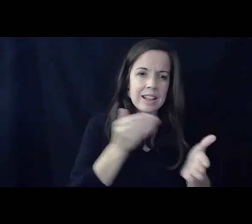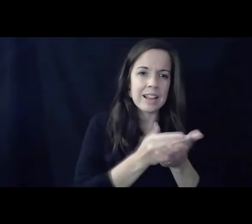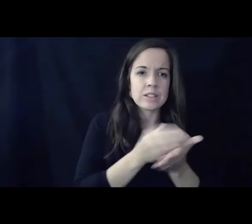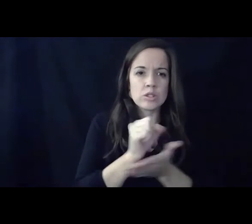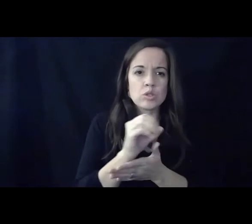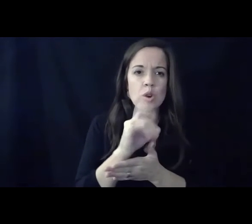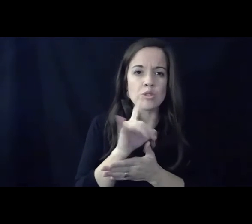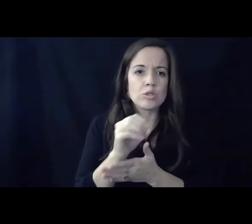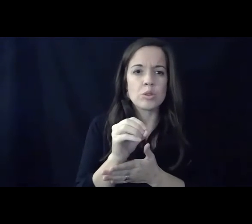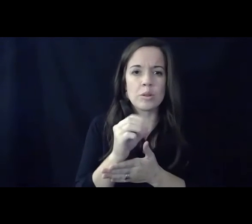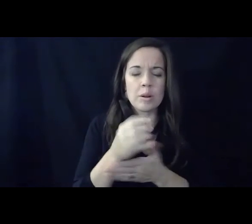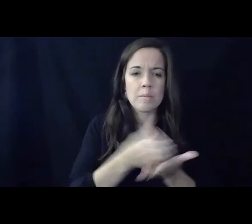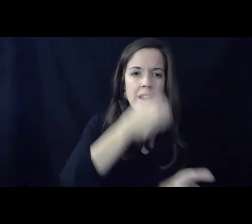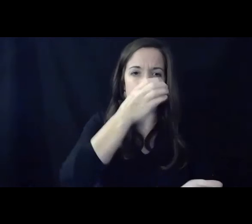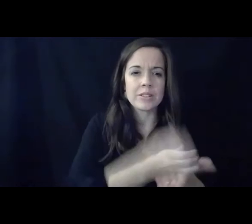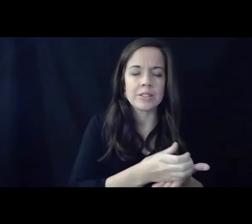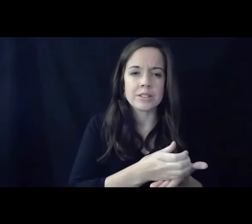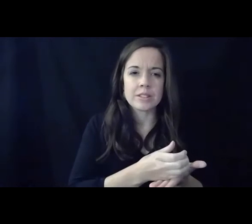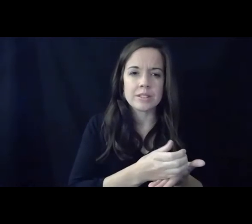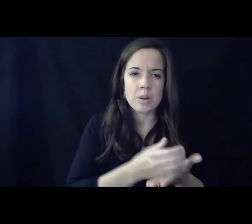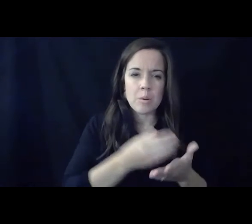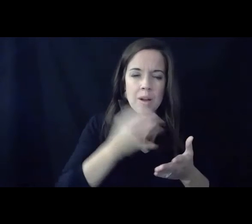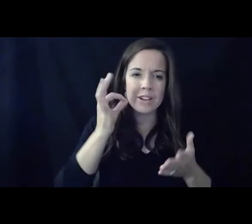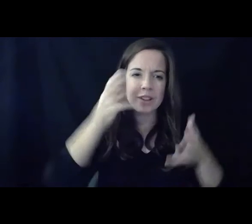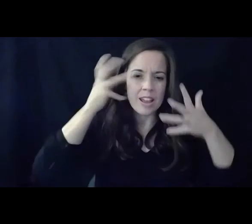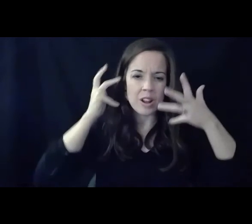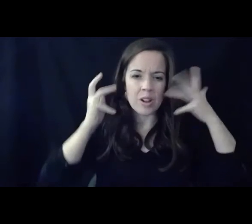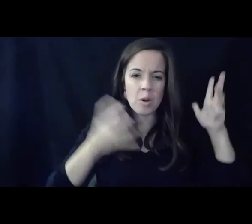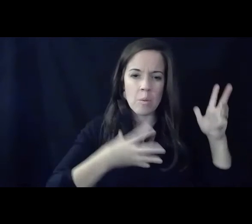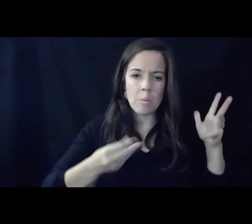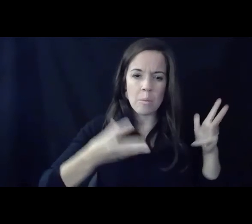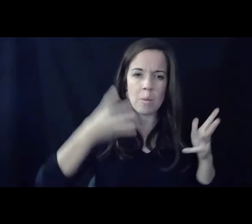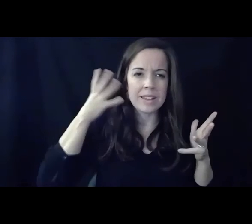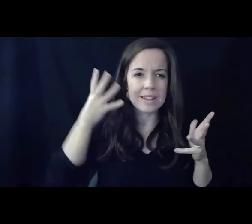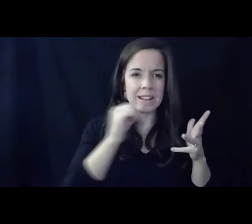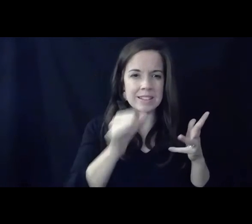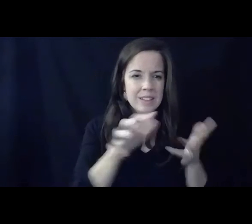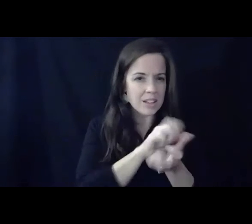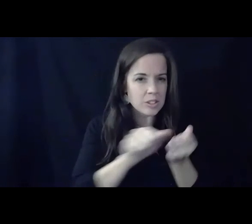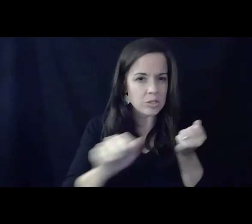Wire-hair whitening with sun and not yet taken by rot, the skull and face smiled separately.